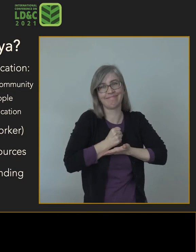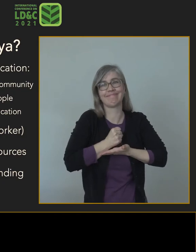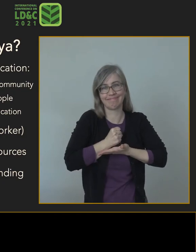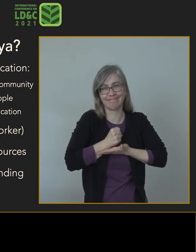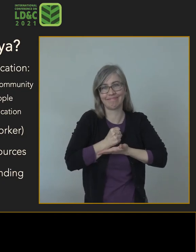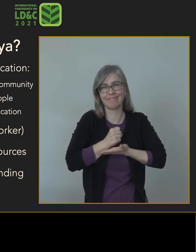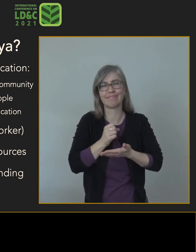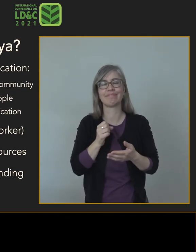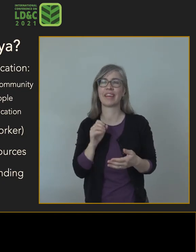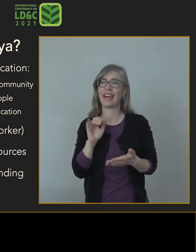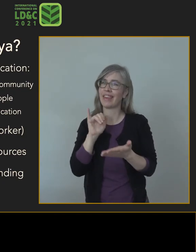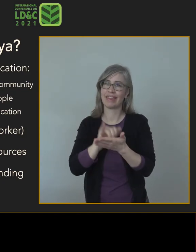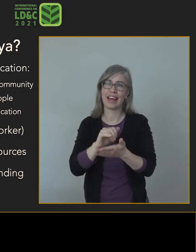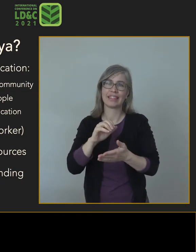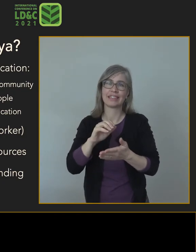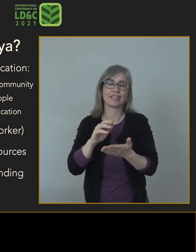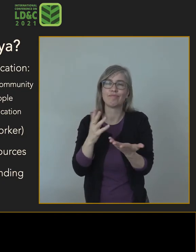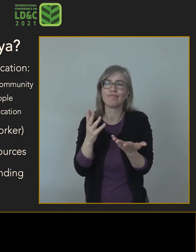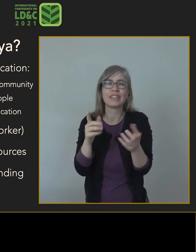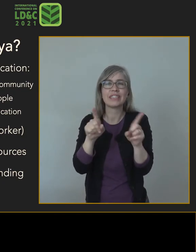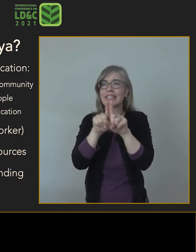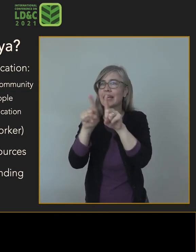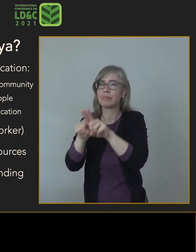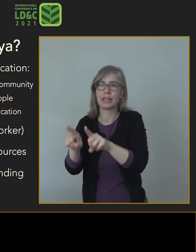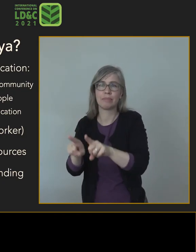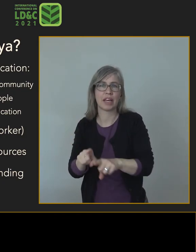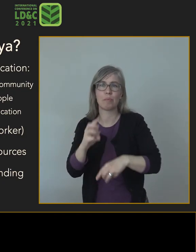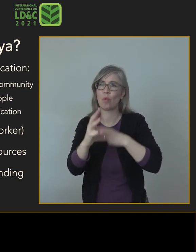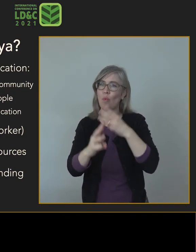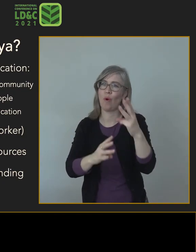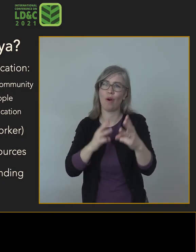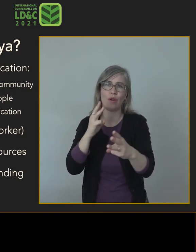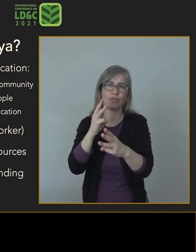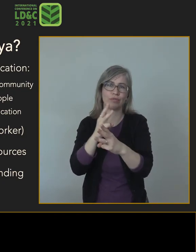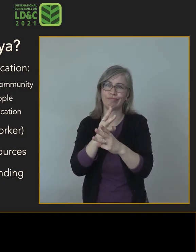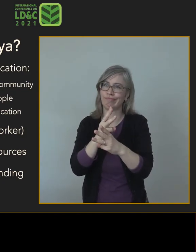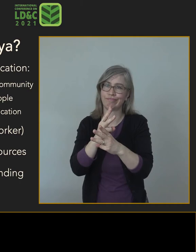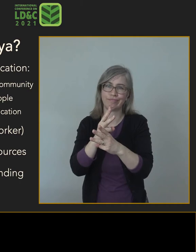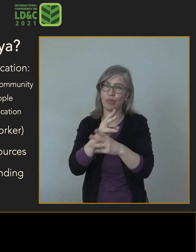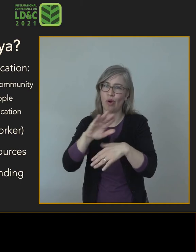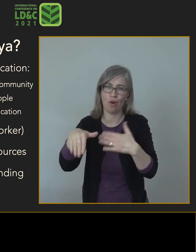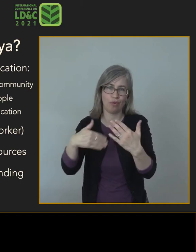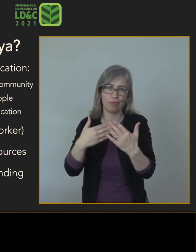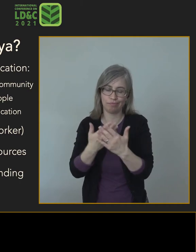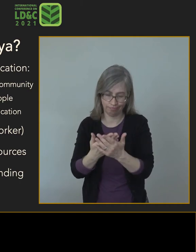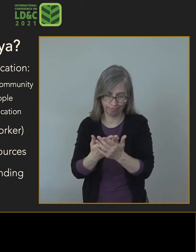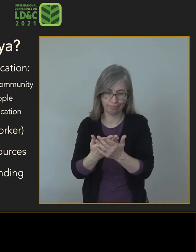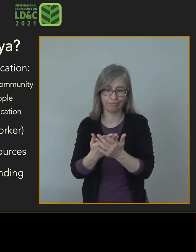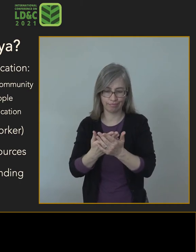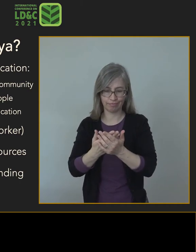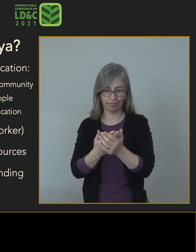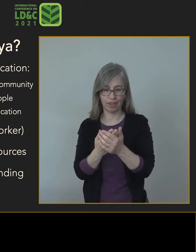...the universities support those researchers. This is the typical way that it's done around the world